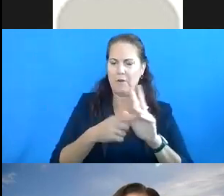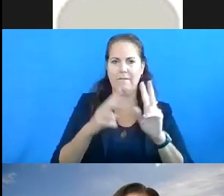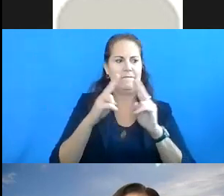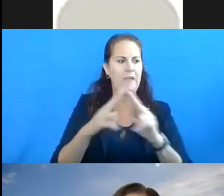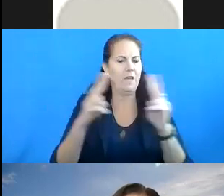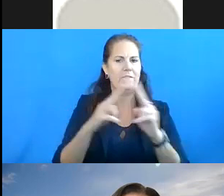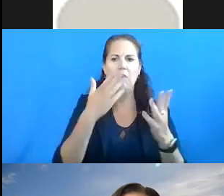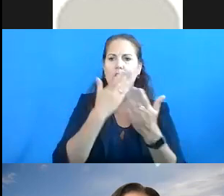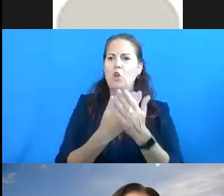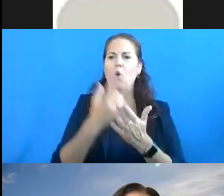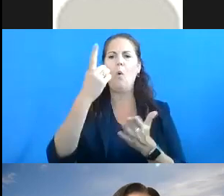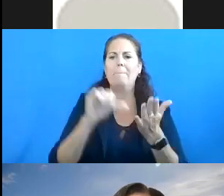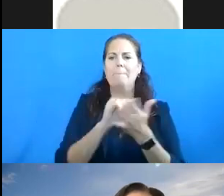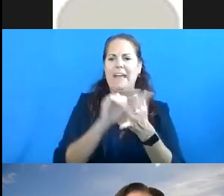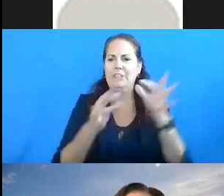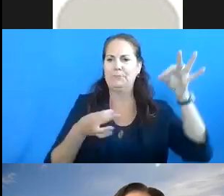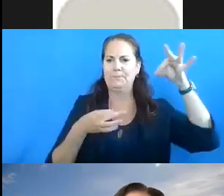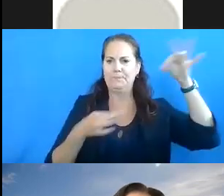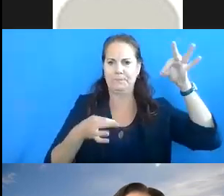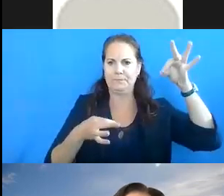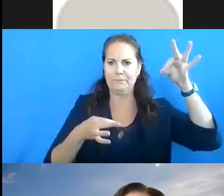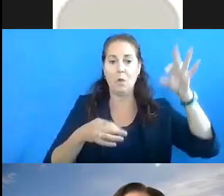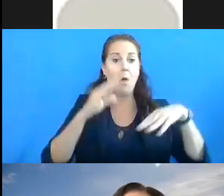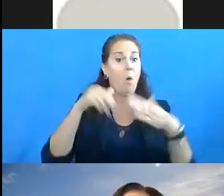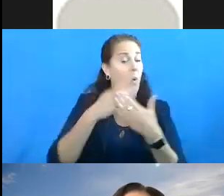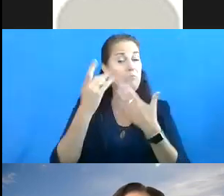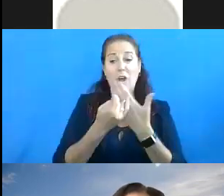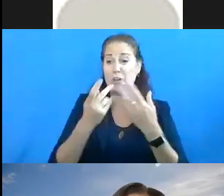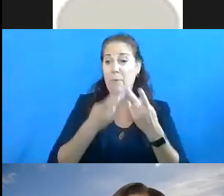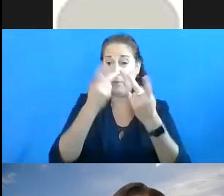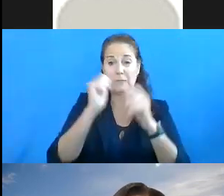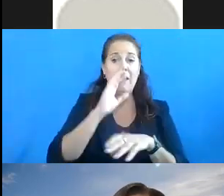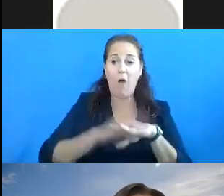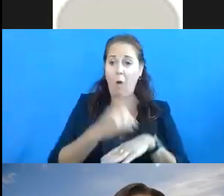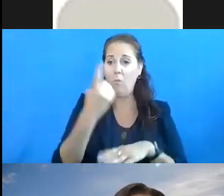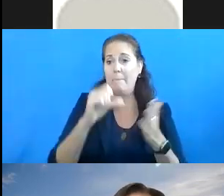is a one pager and your whole project proposal can be on this one page. So this is going to